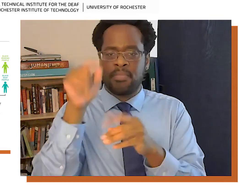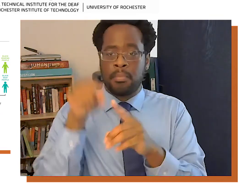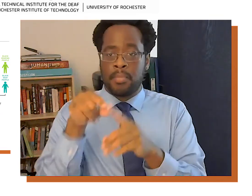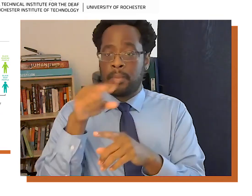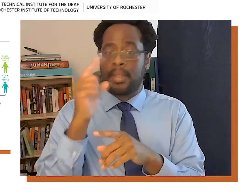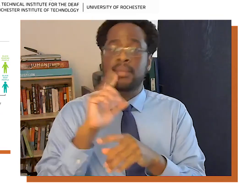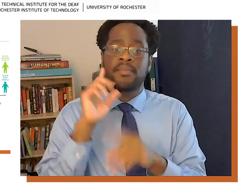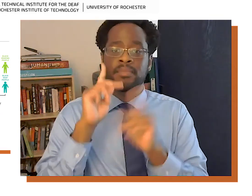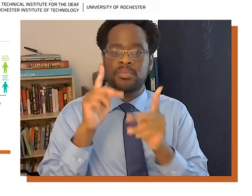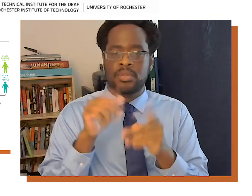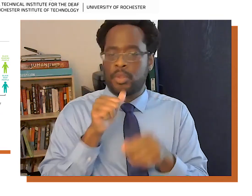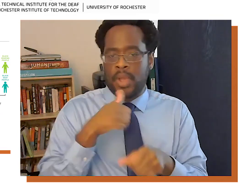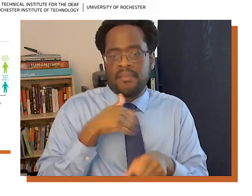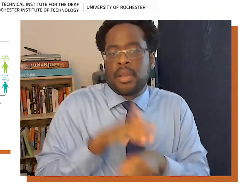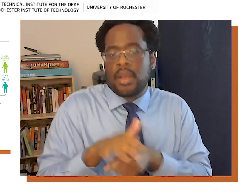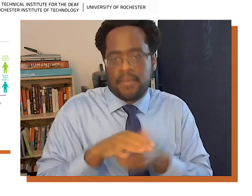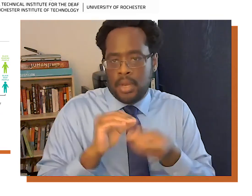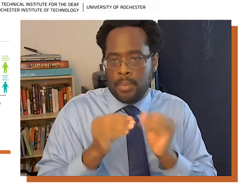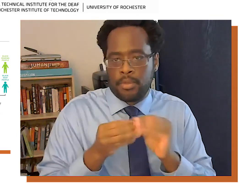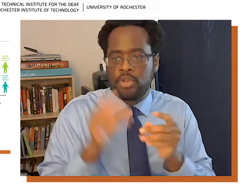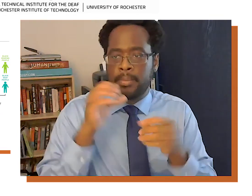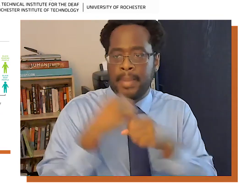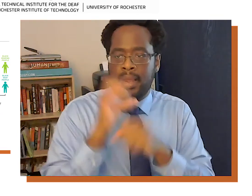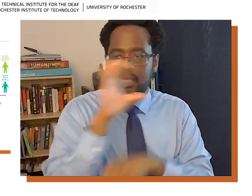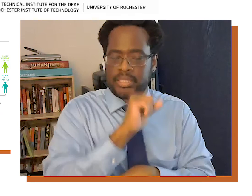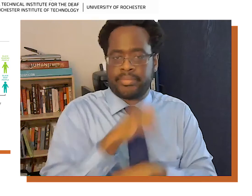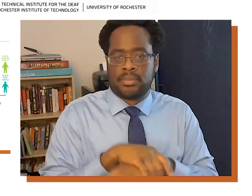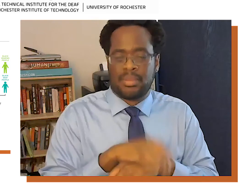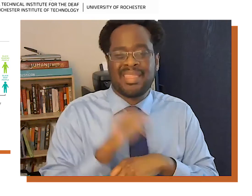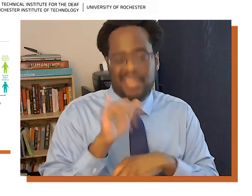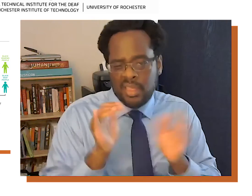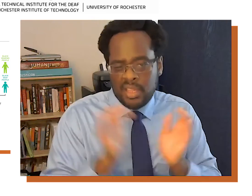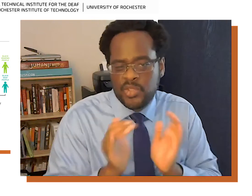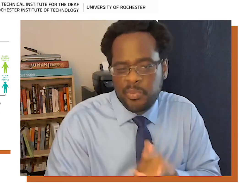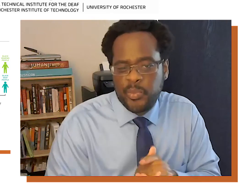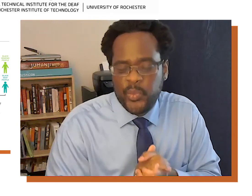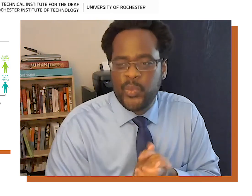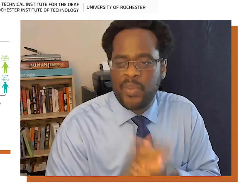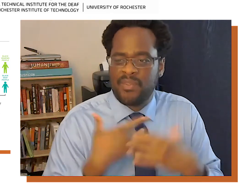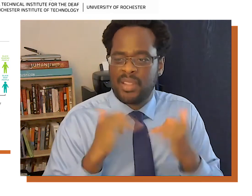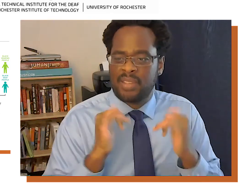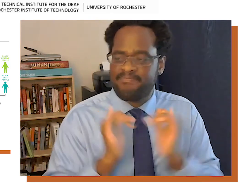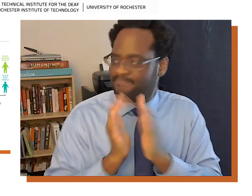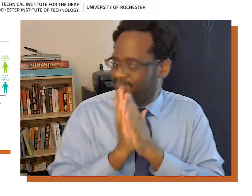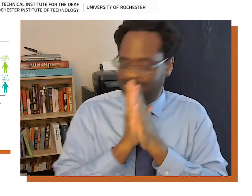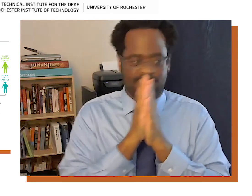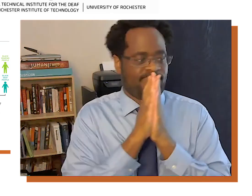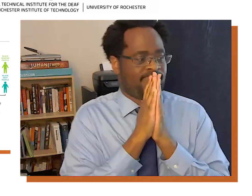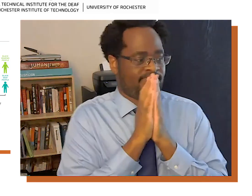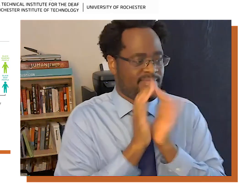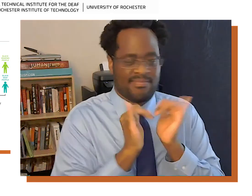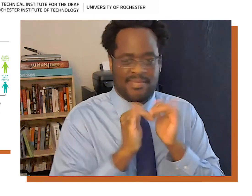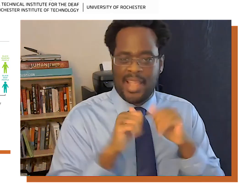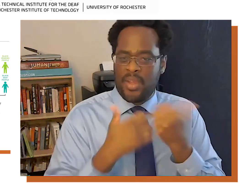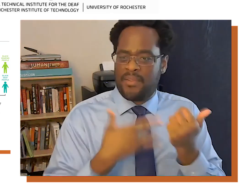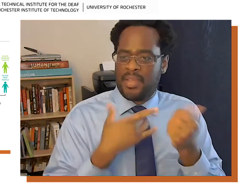Black hearing people has an estimate income, but Black Deaf people do not,